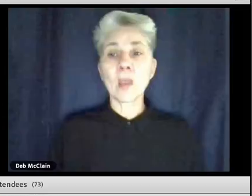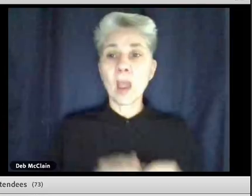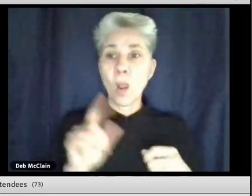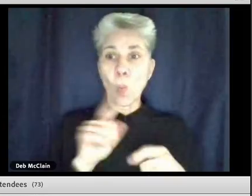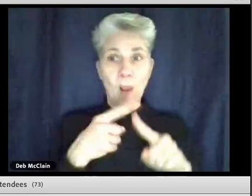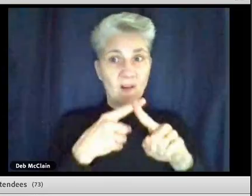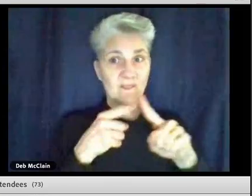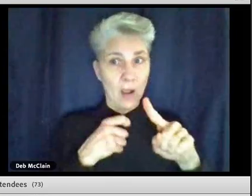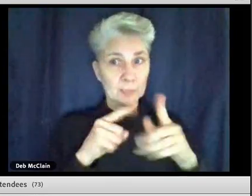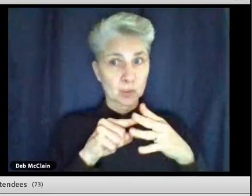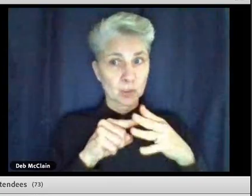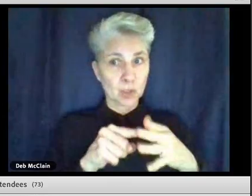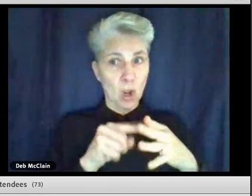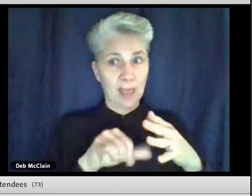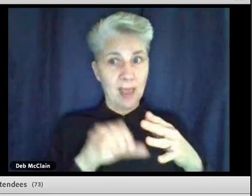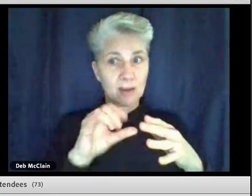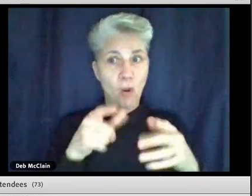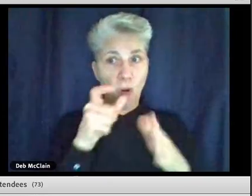And it gives you the origin of the article.